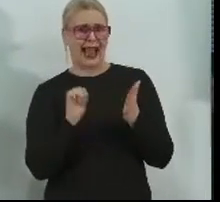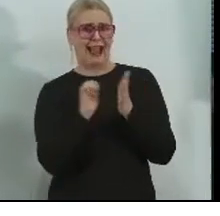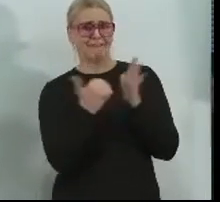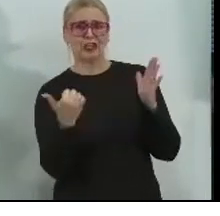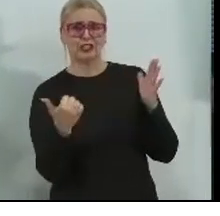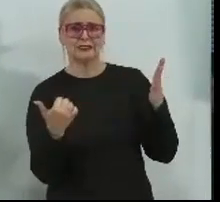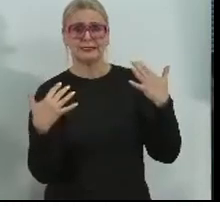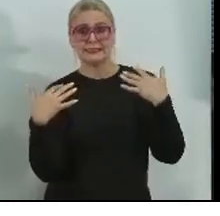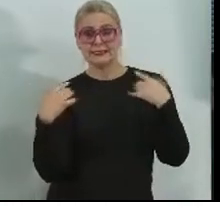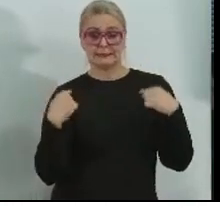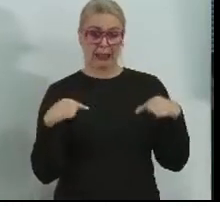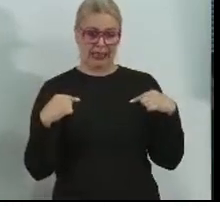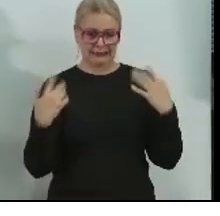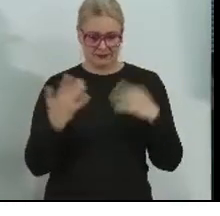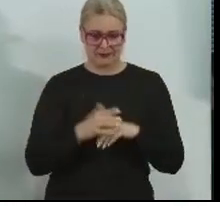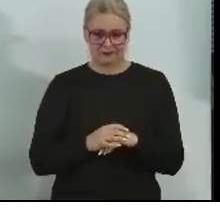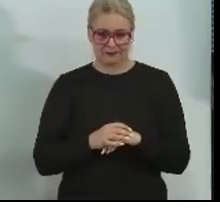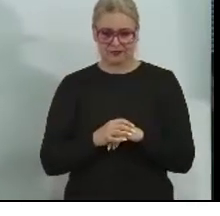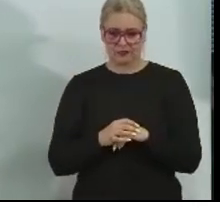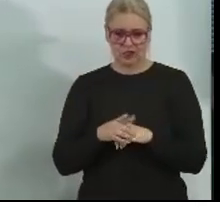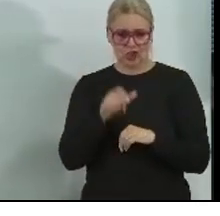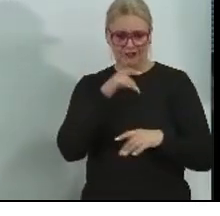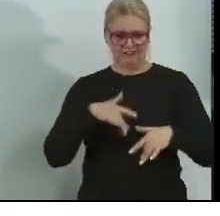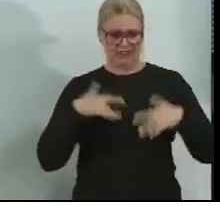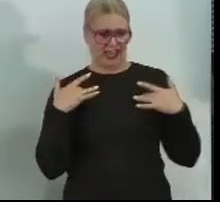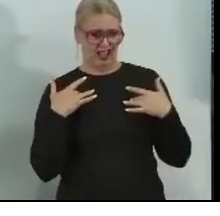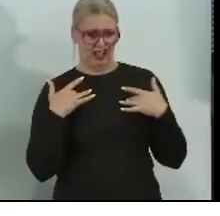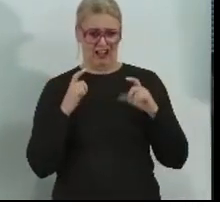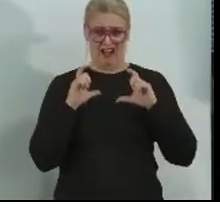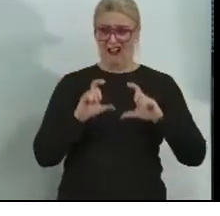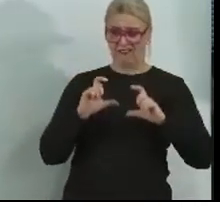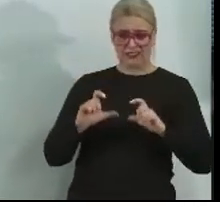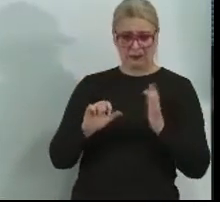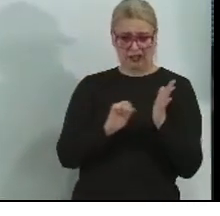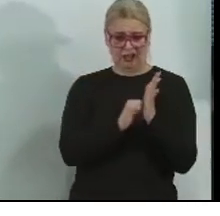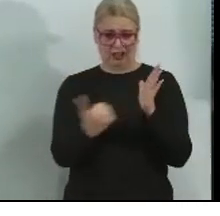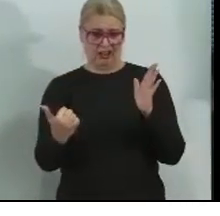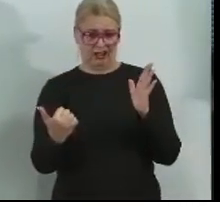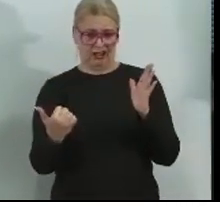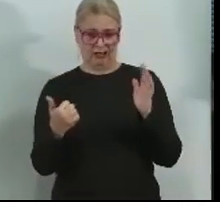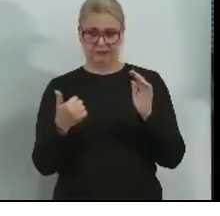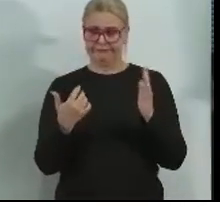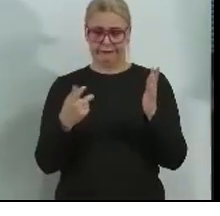4 to have the, the, the confidence to do it, but then to bring the community, not just purple go,